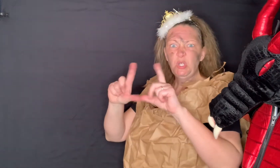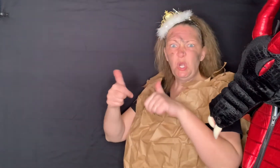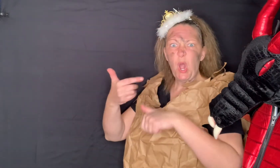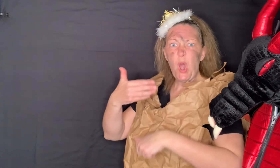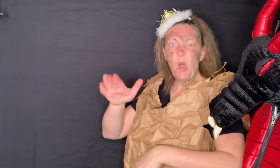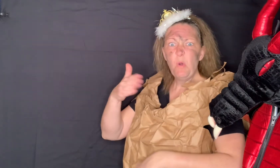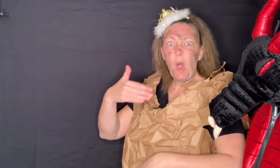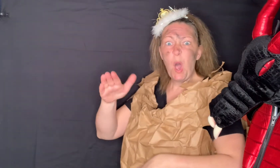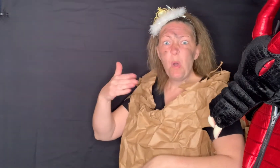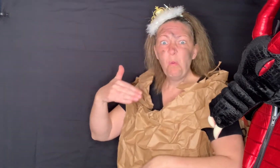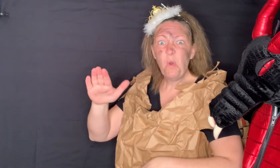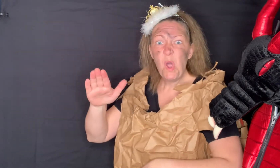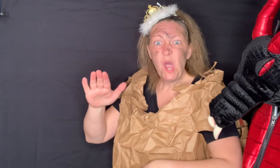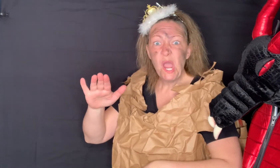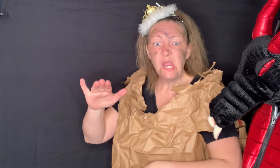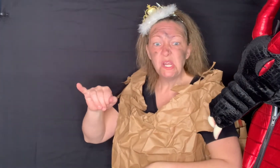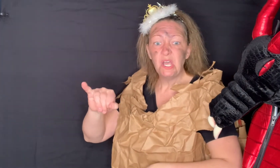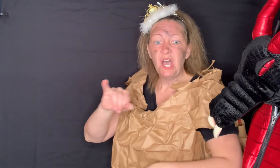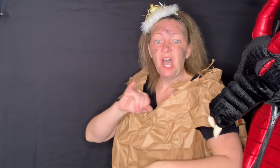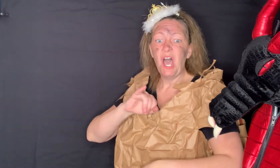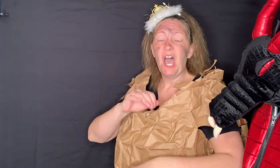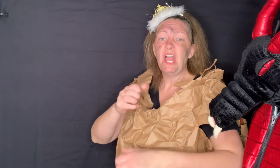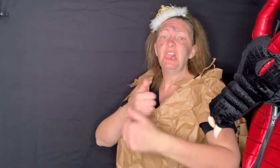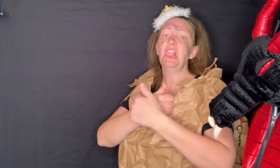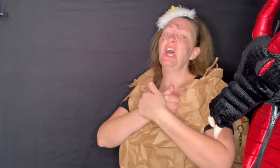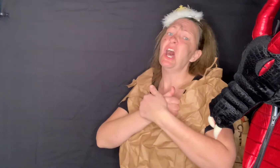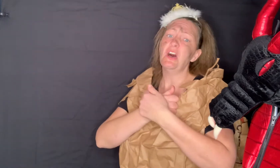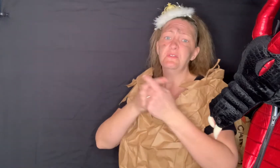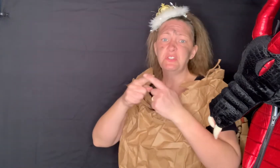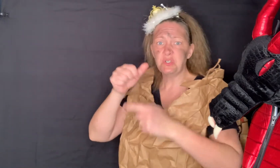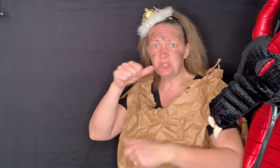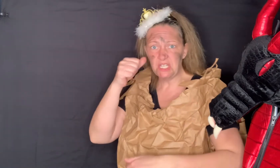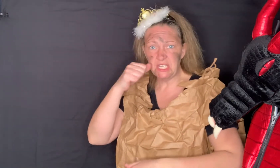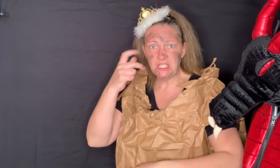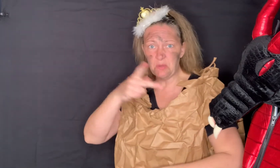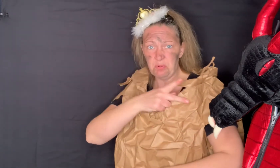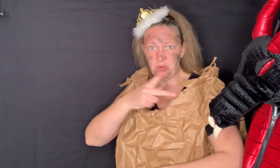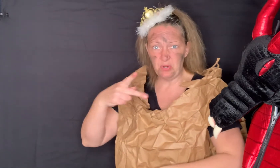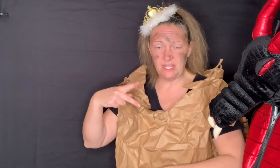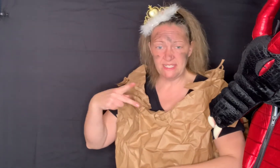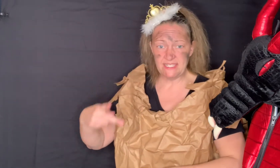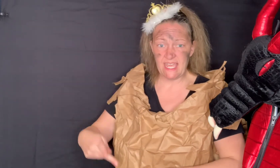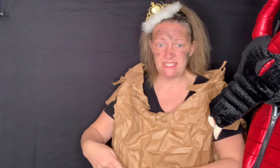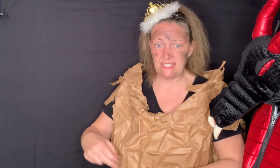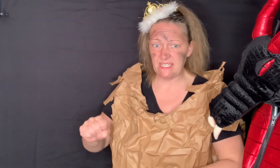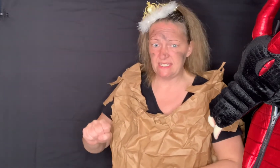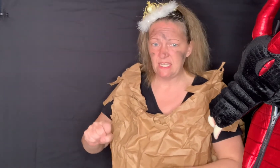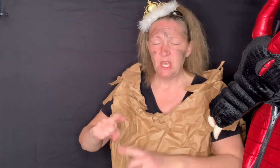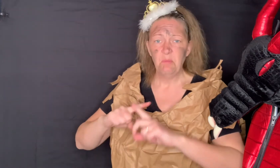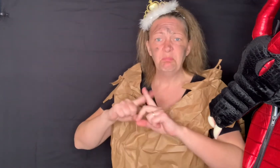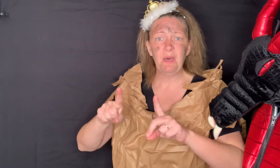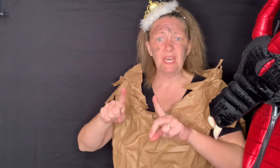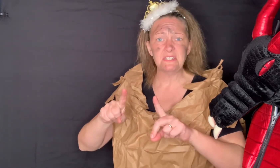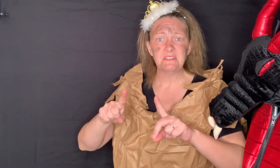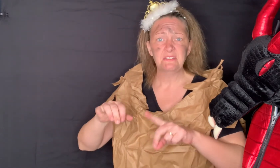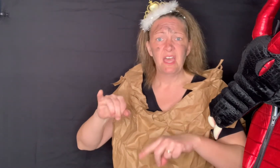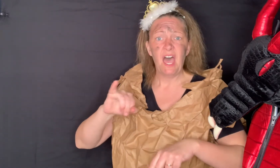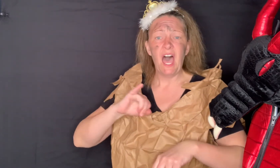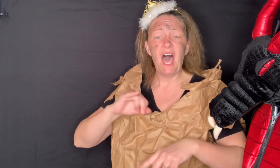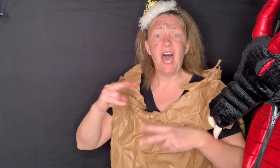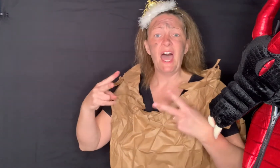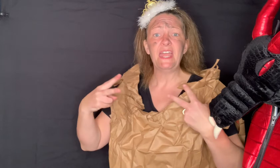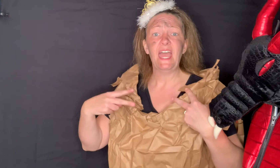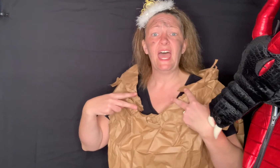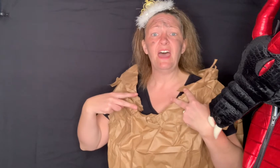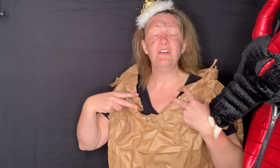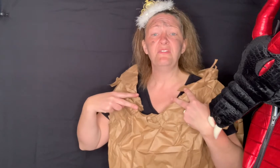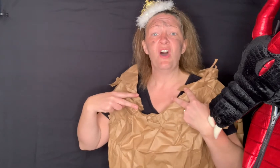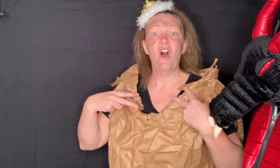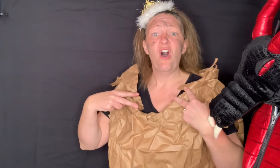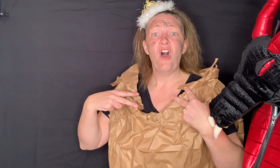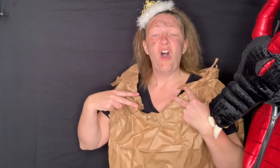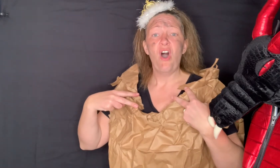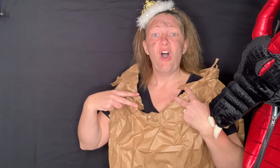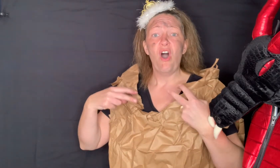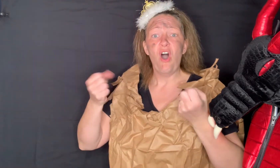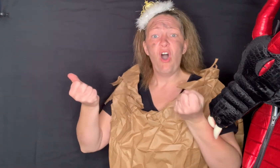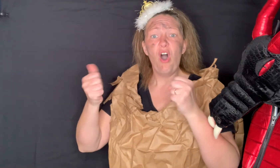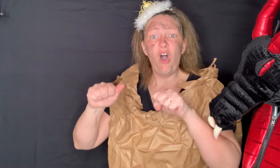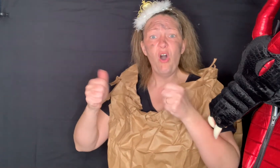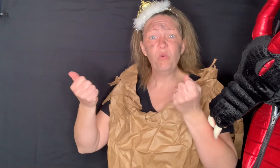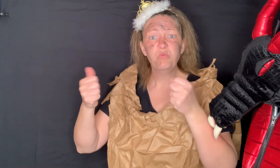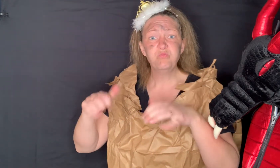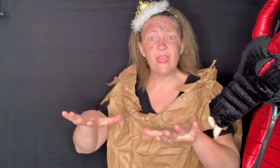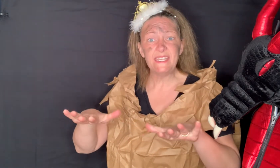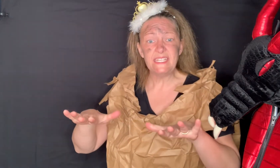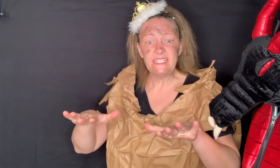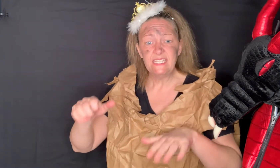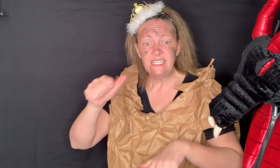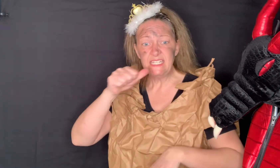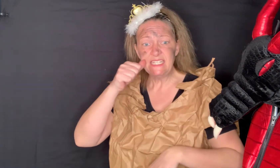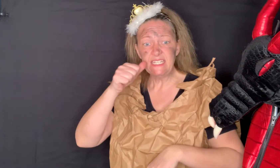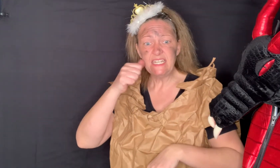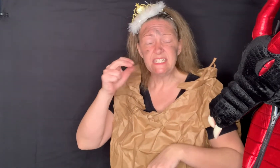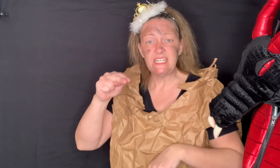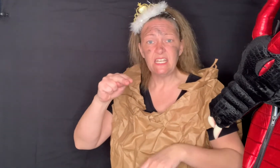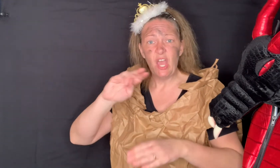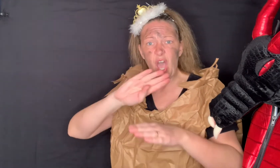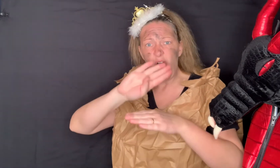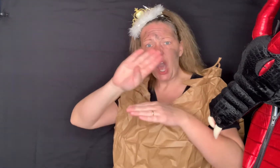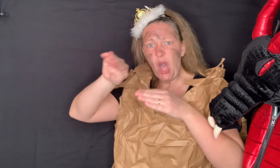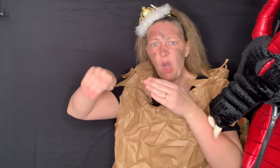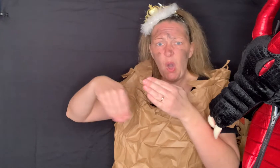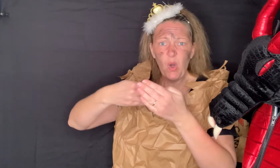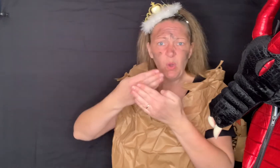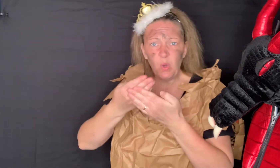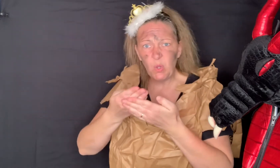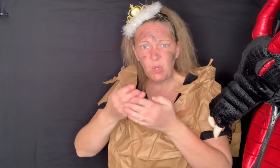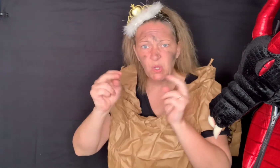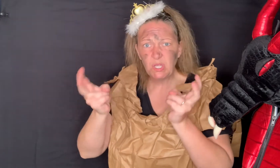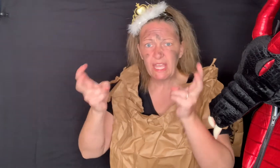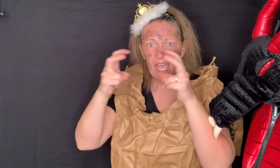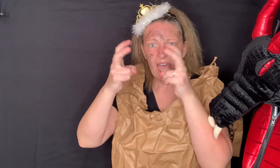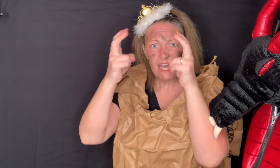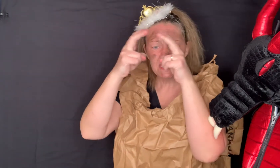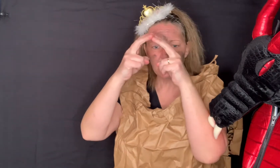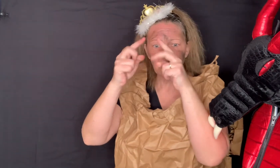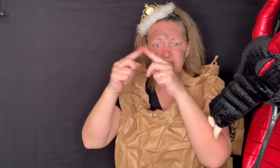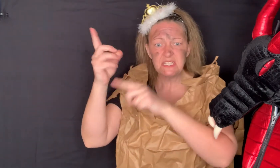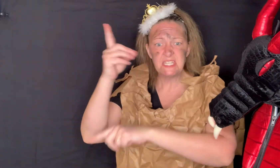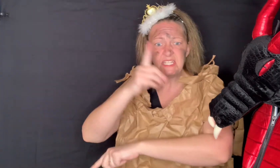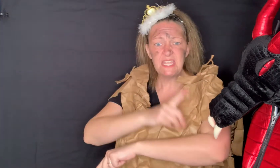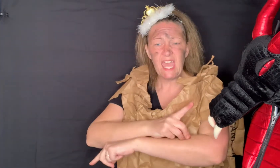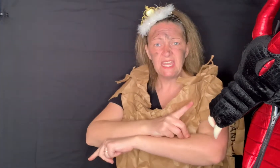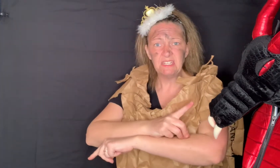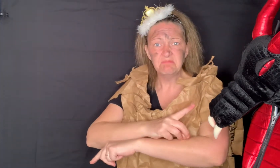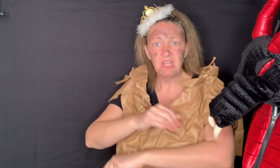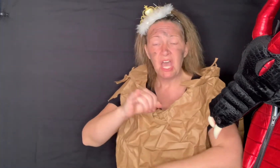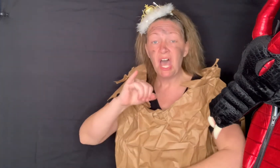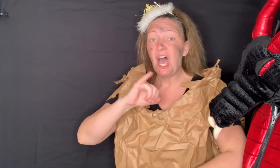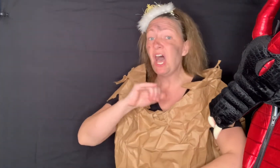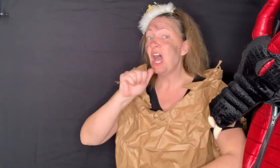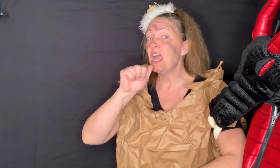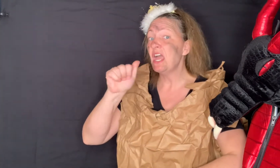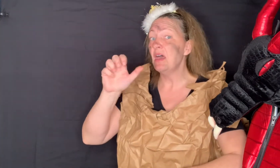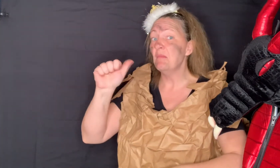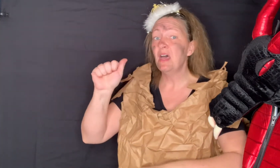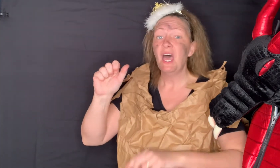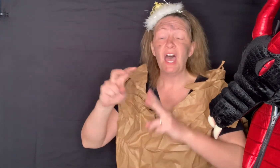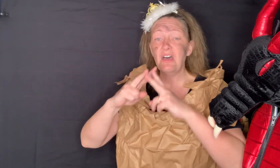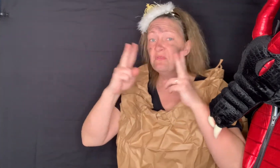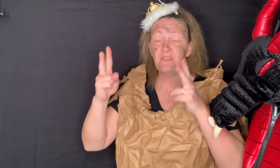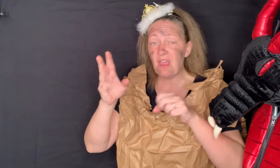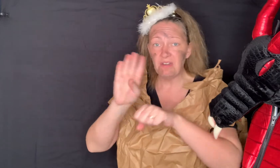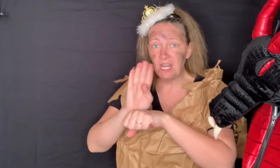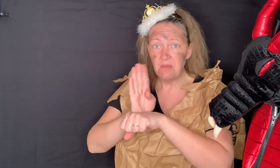"Go away. I love to eat princesses, but I have already eaten a whole castle today. I am a very